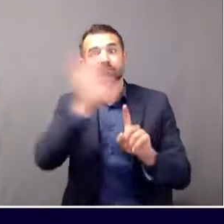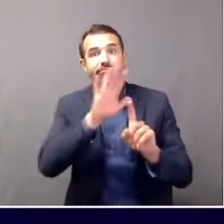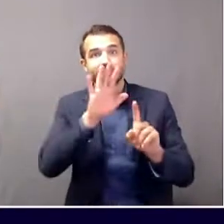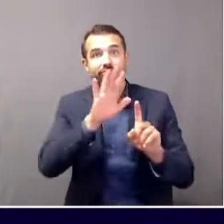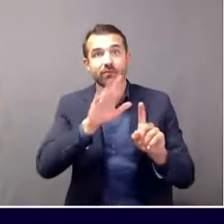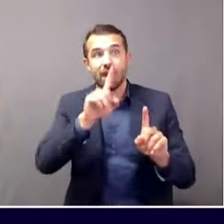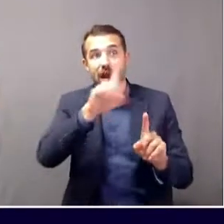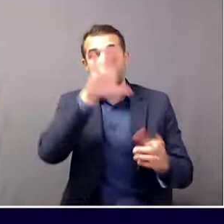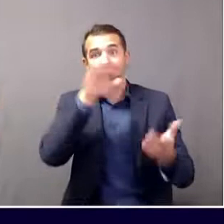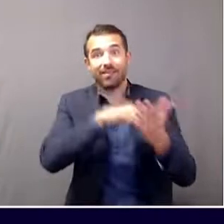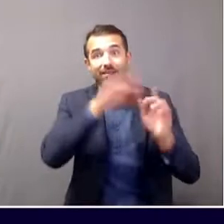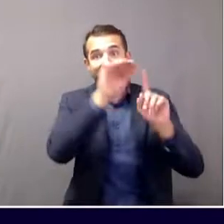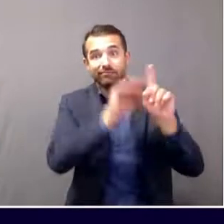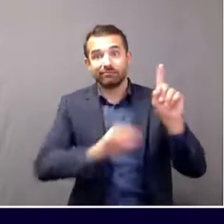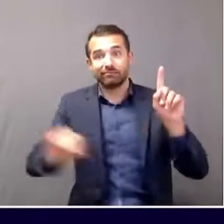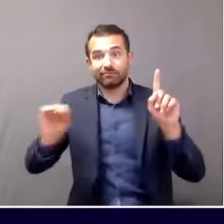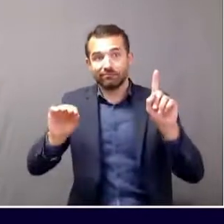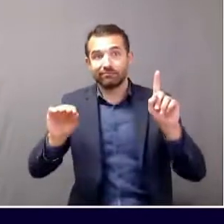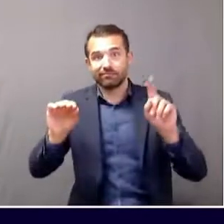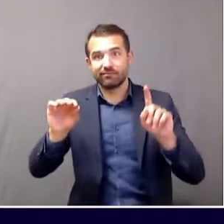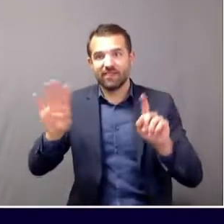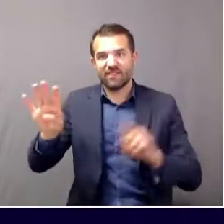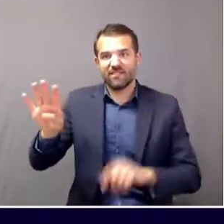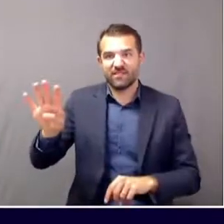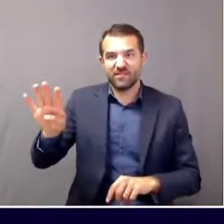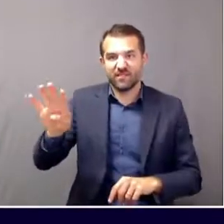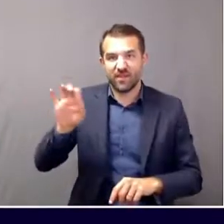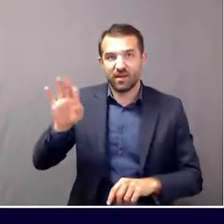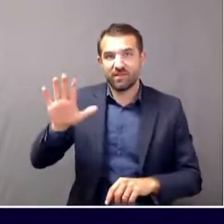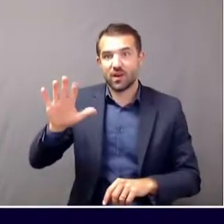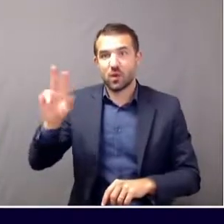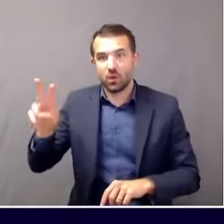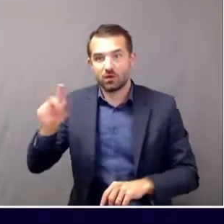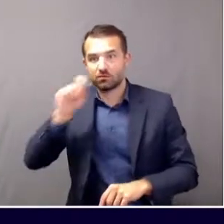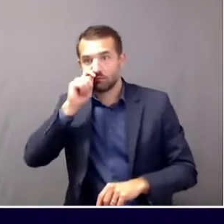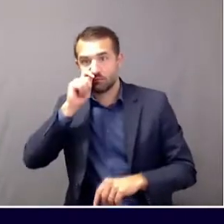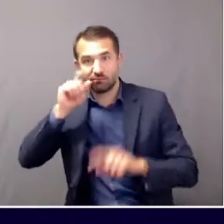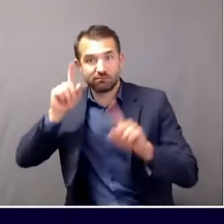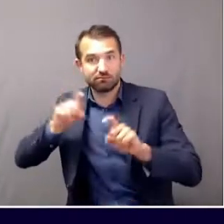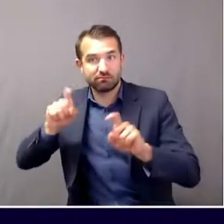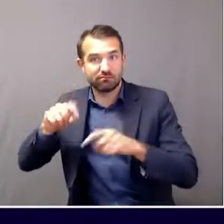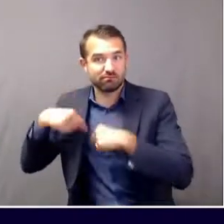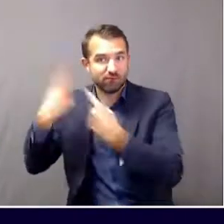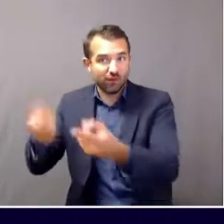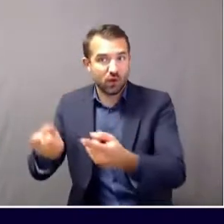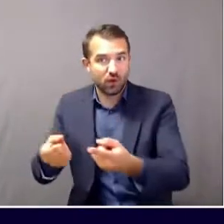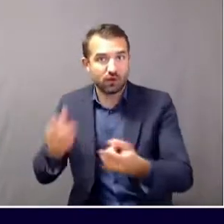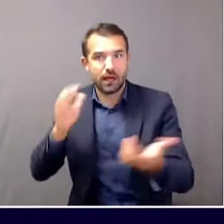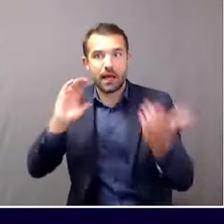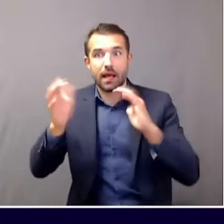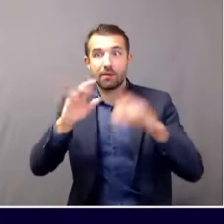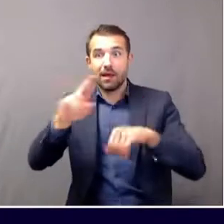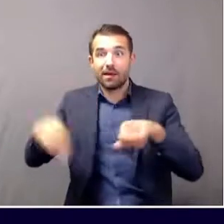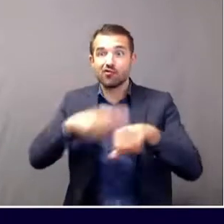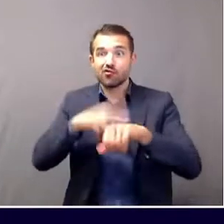thousand people to put that number in